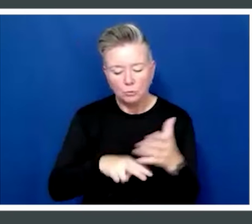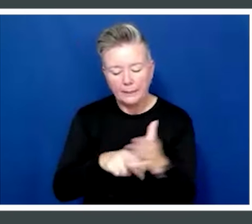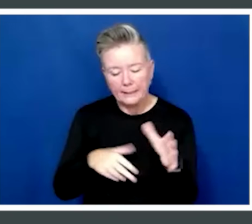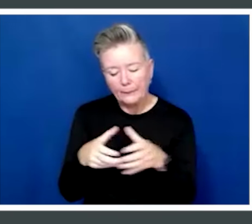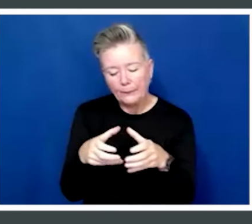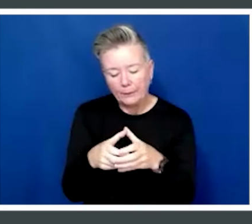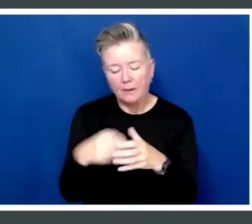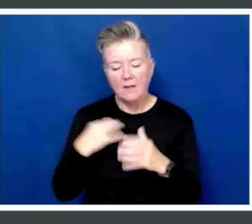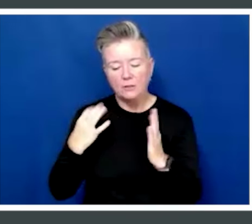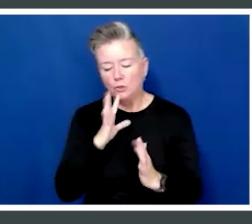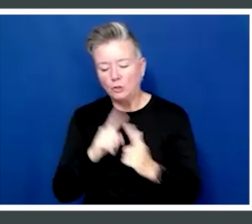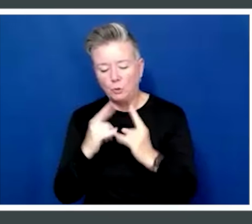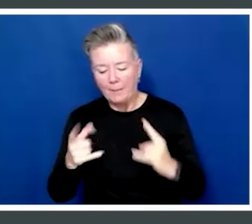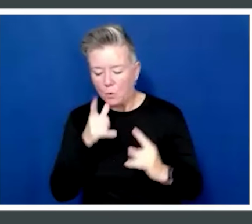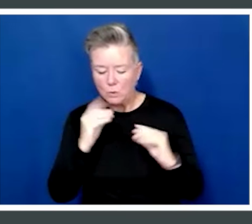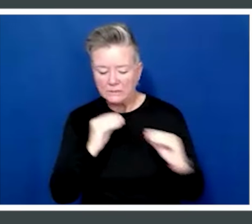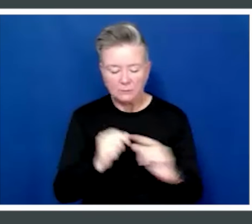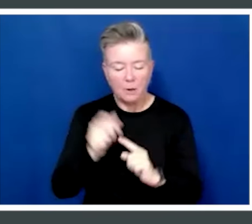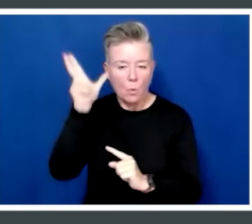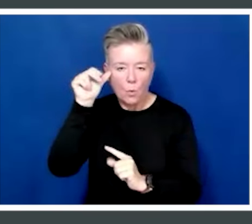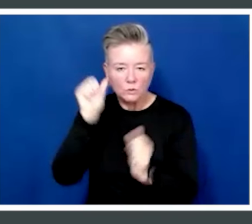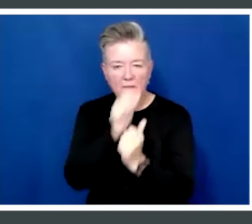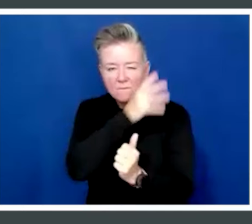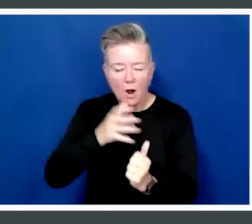Volunteers talk to campers who are learning about horses at a farm event.